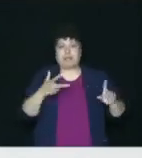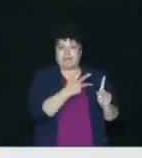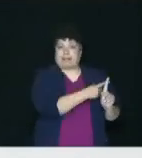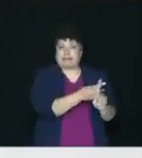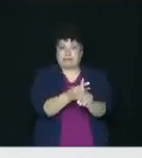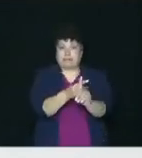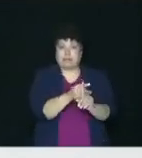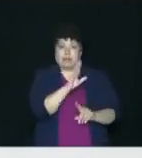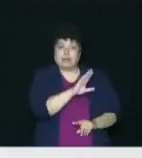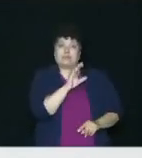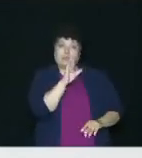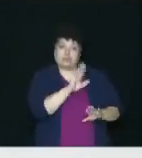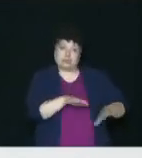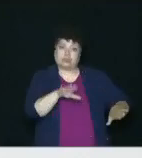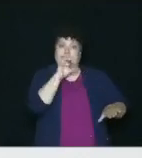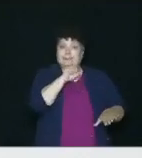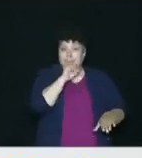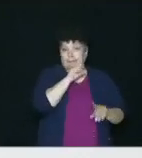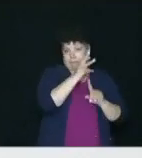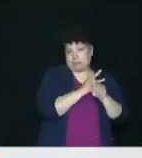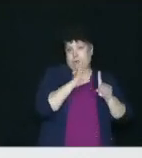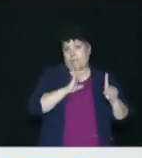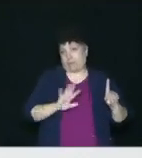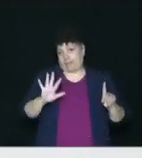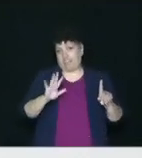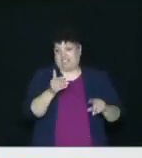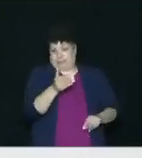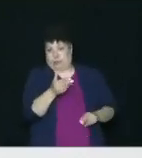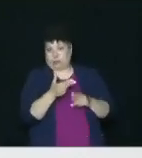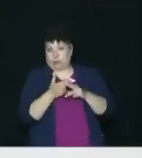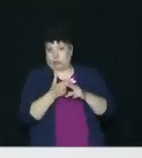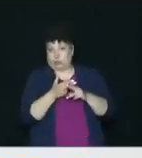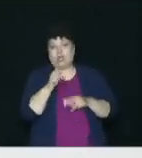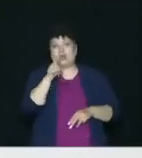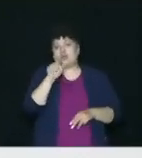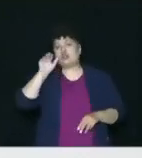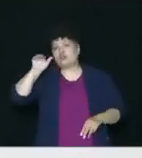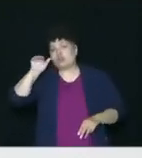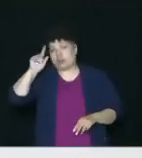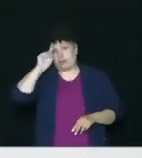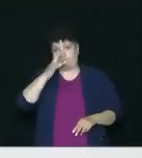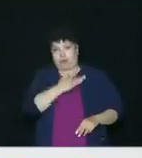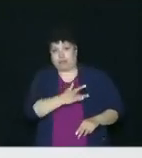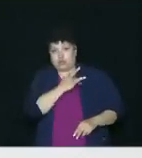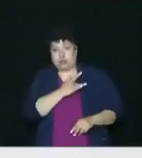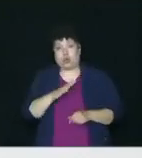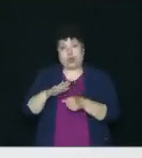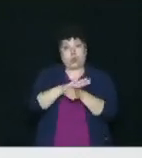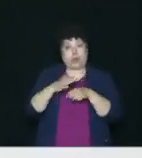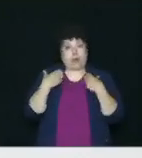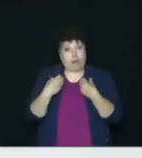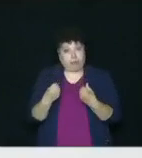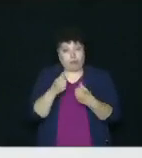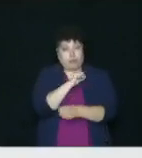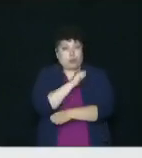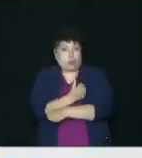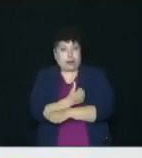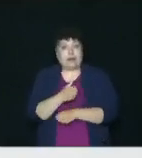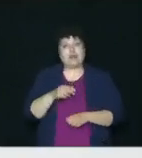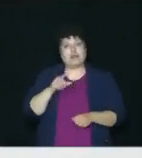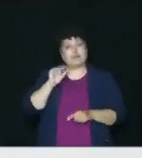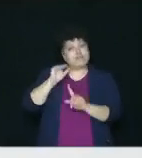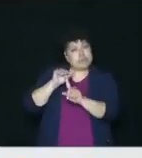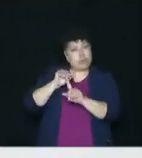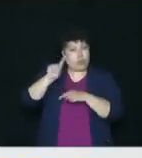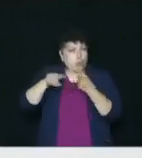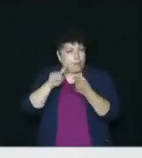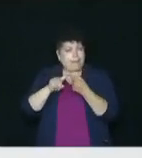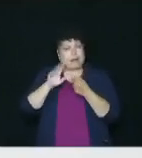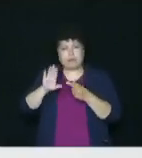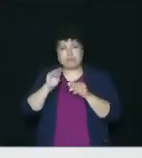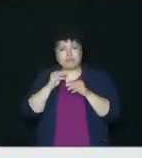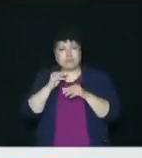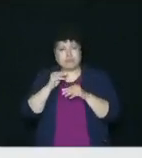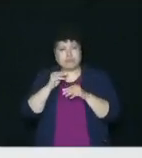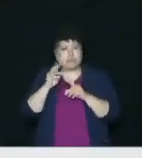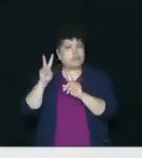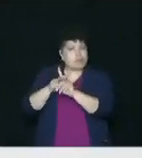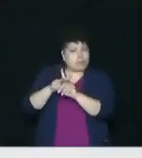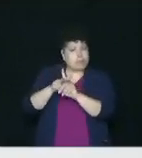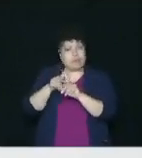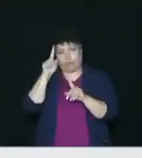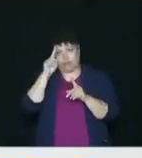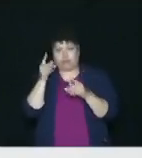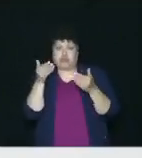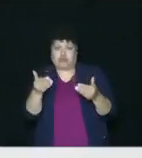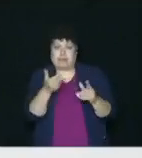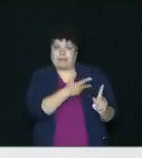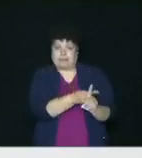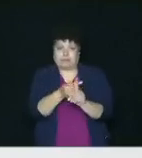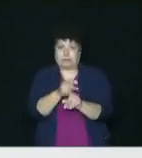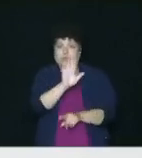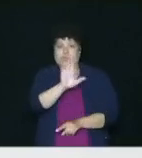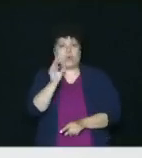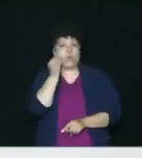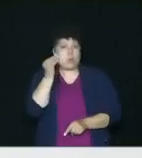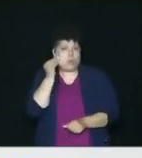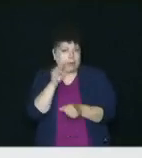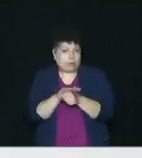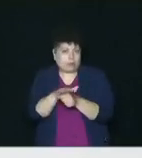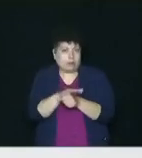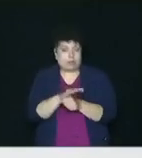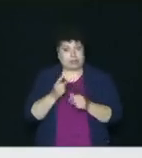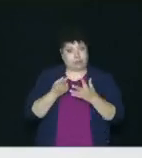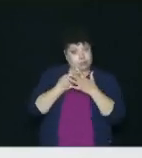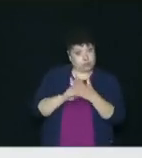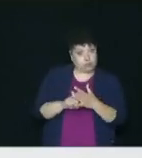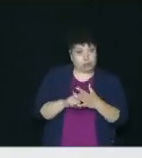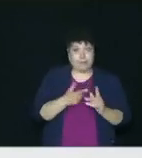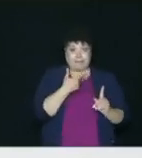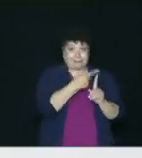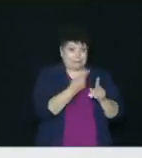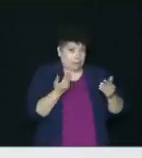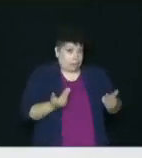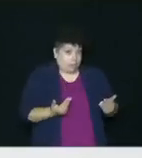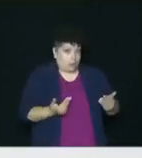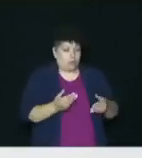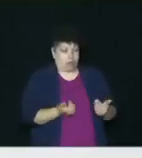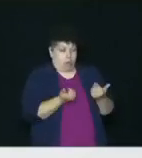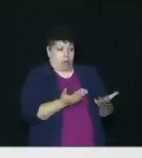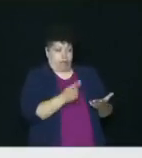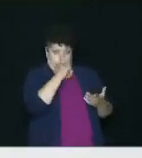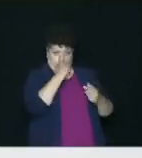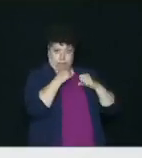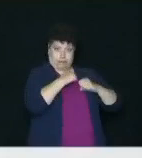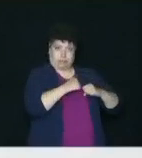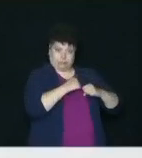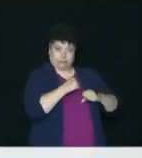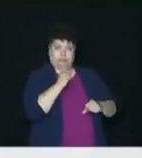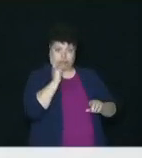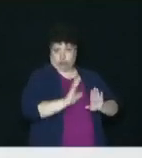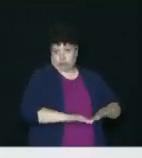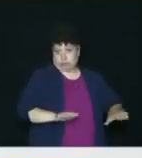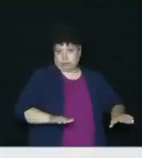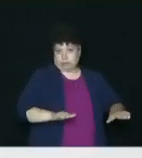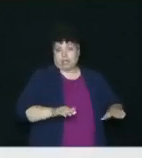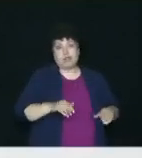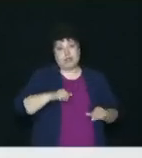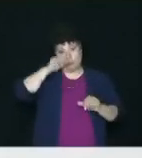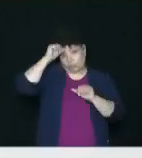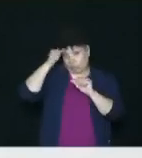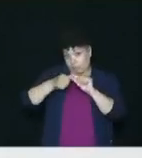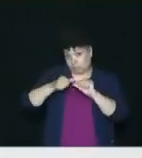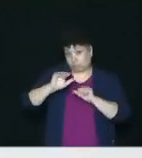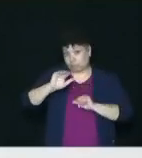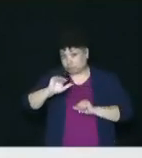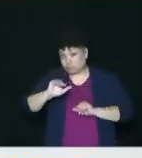AND TERRITORIAL PARTNERS AND